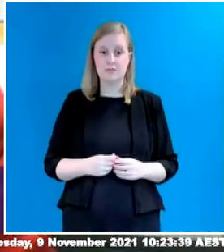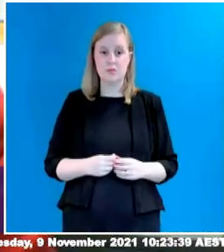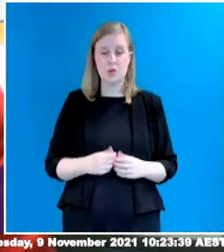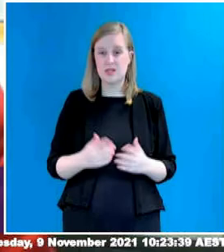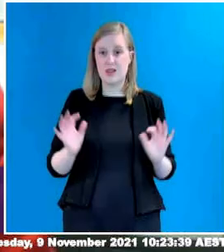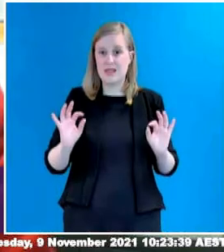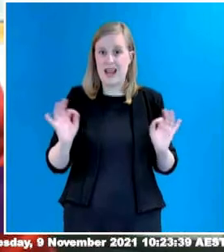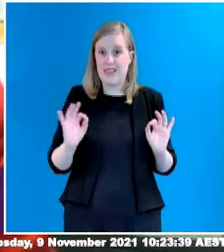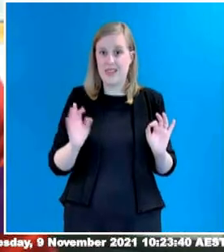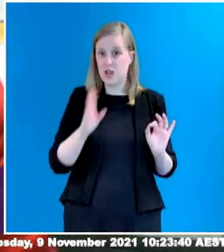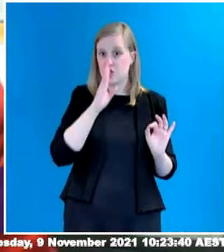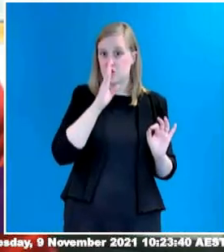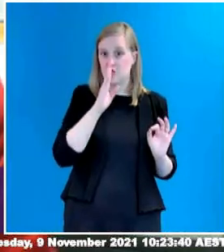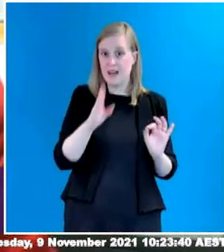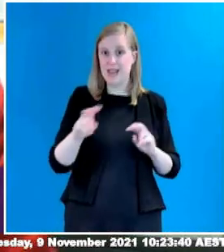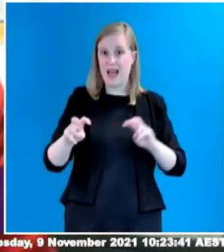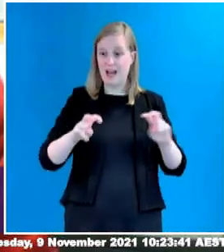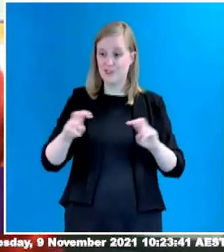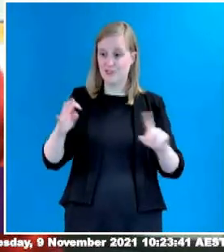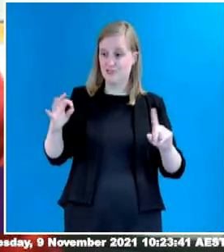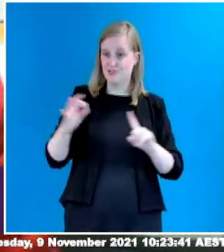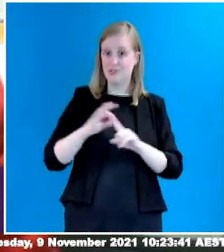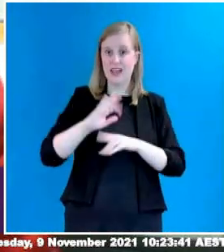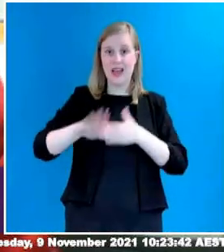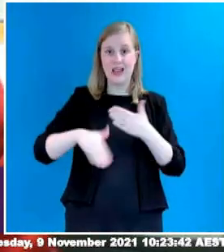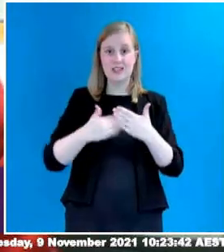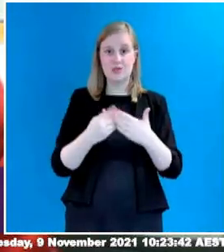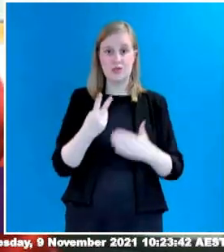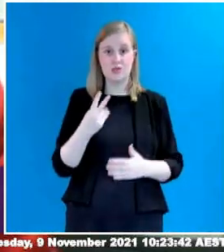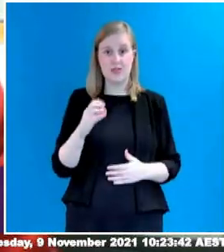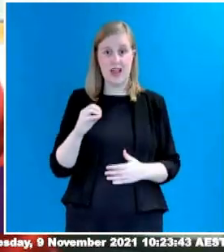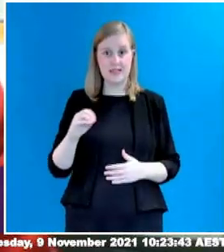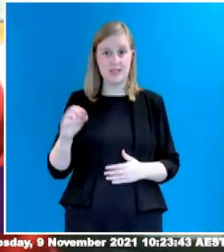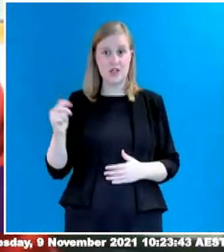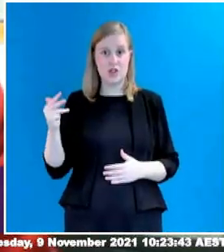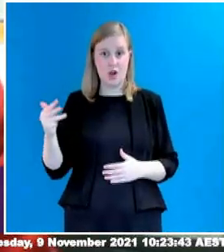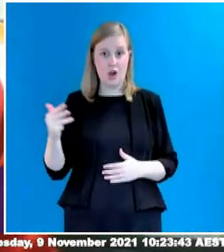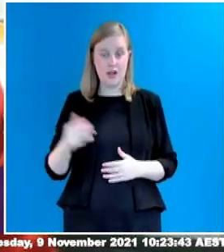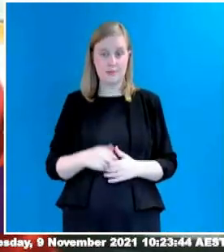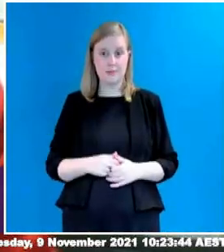interpretive provision that was the main mechanism of the Act.